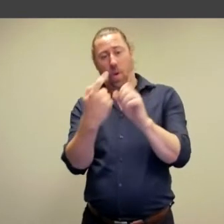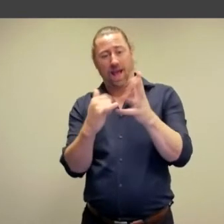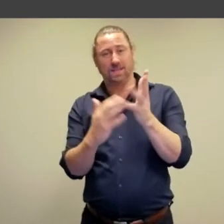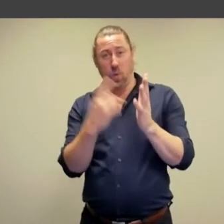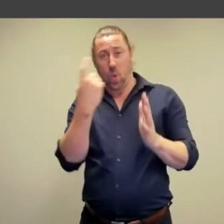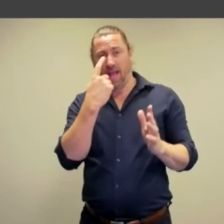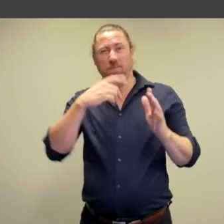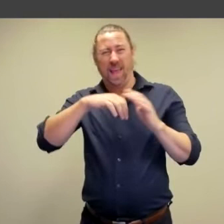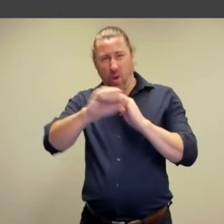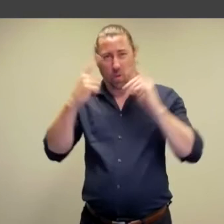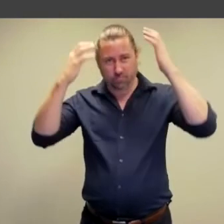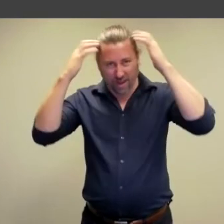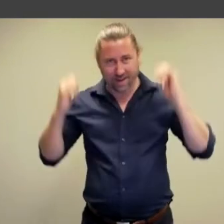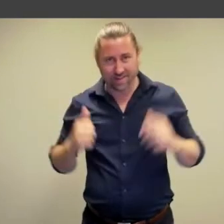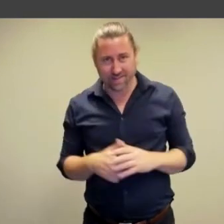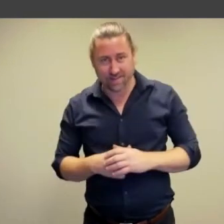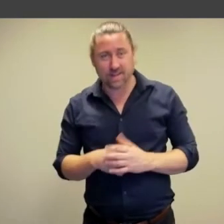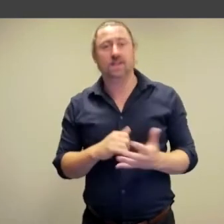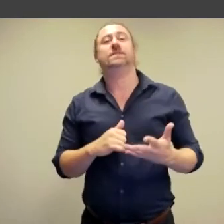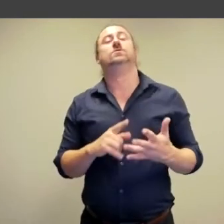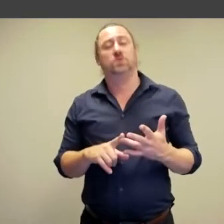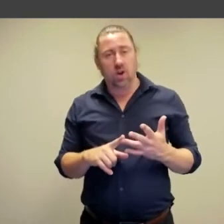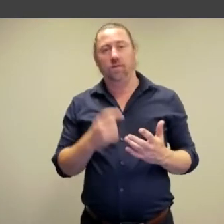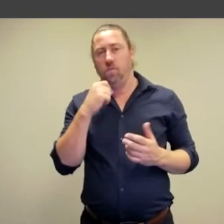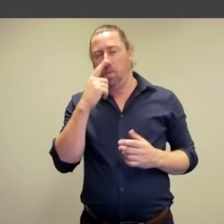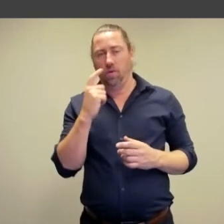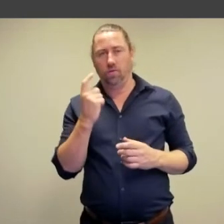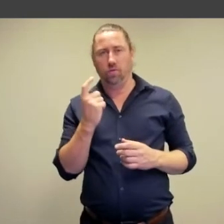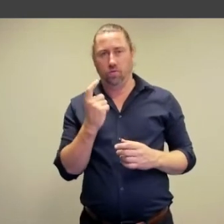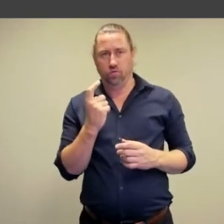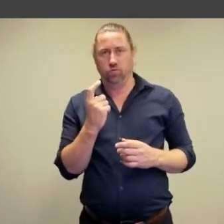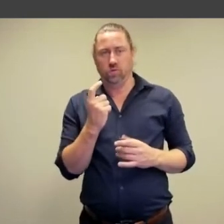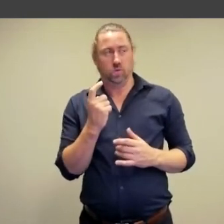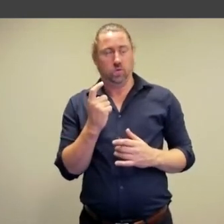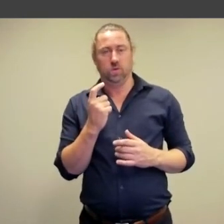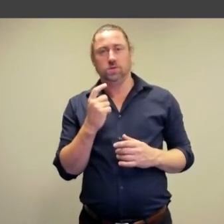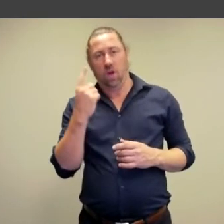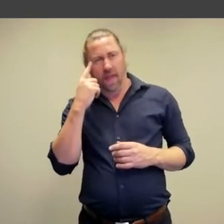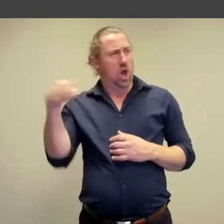So this has led to some people thinking